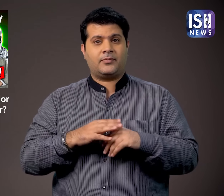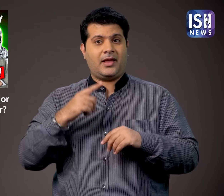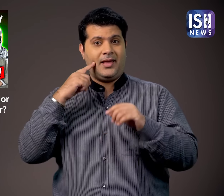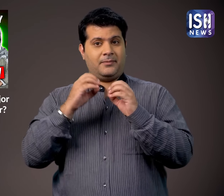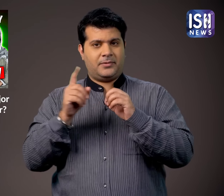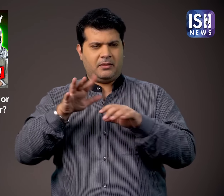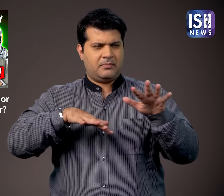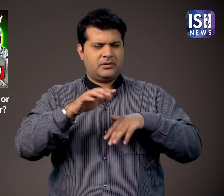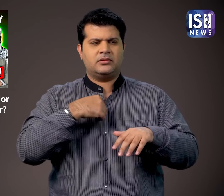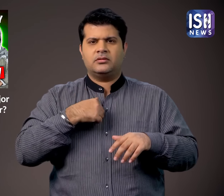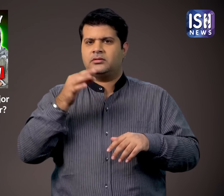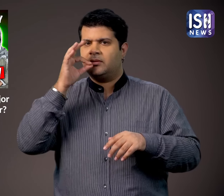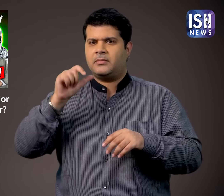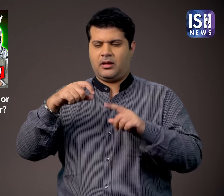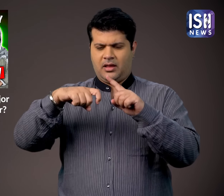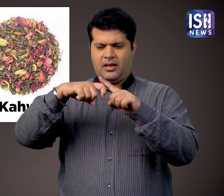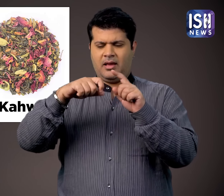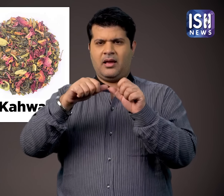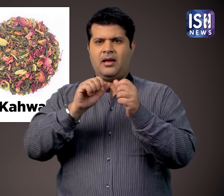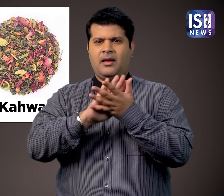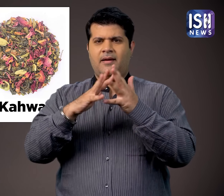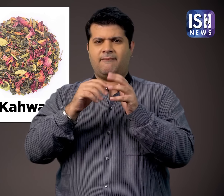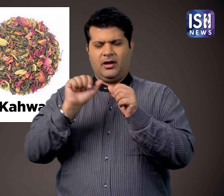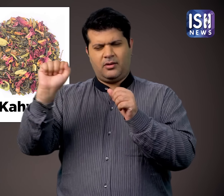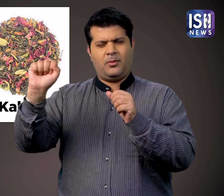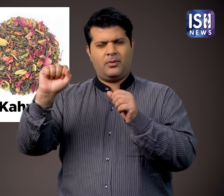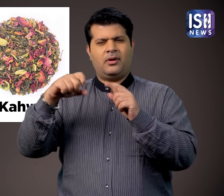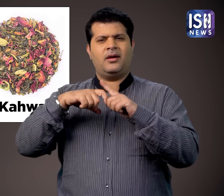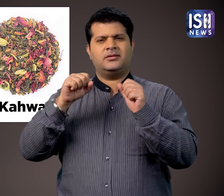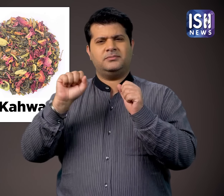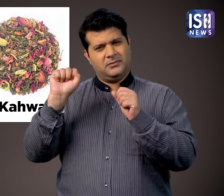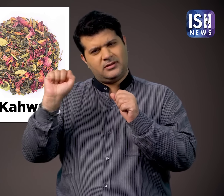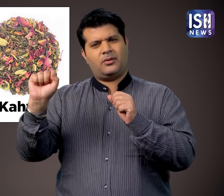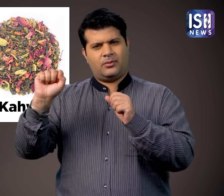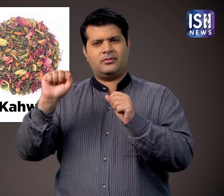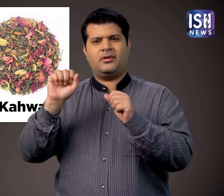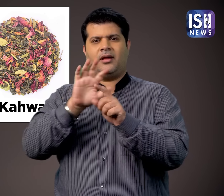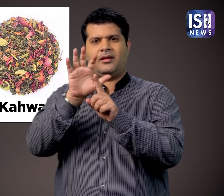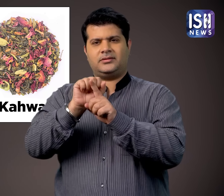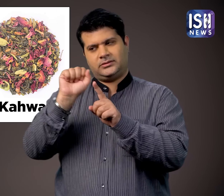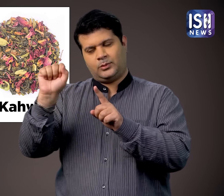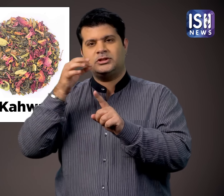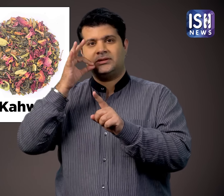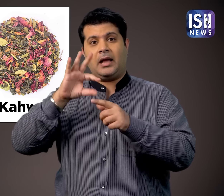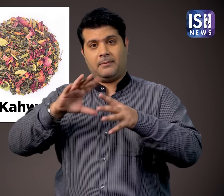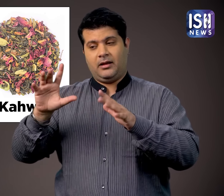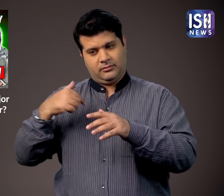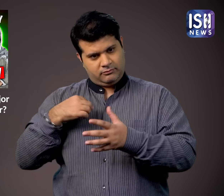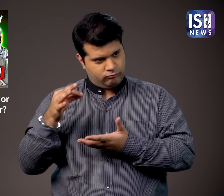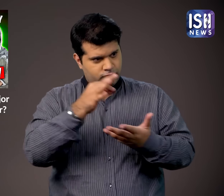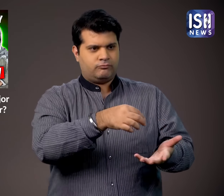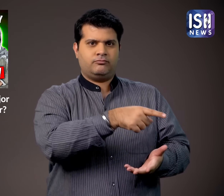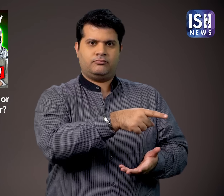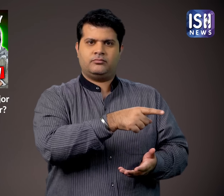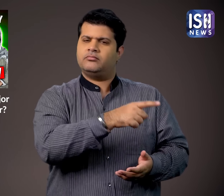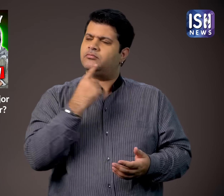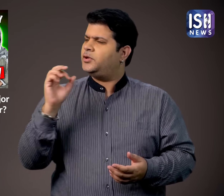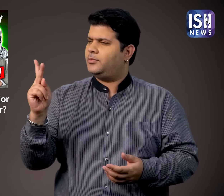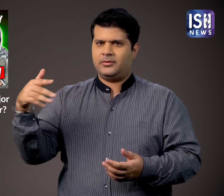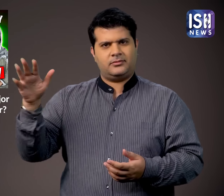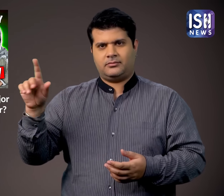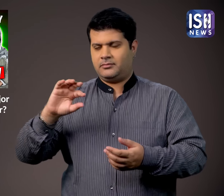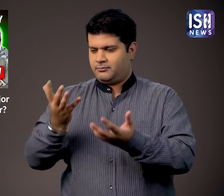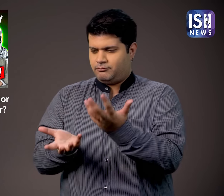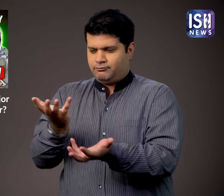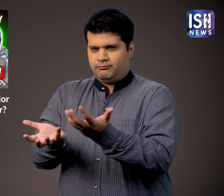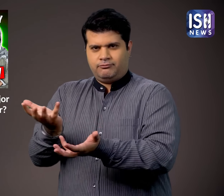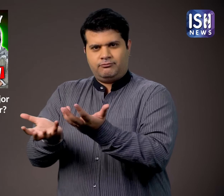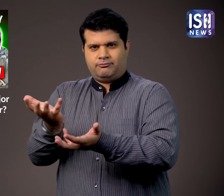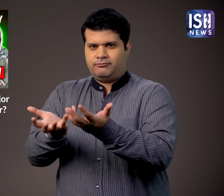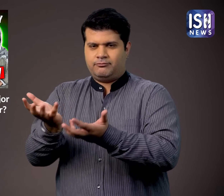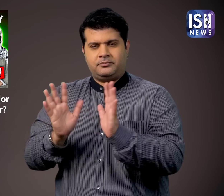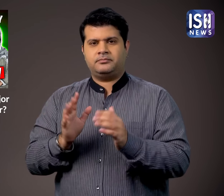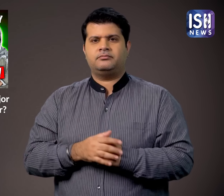while Iftikhar was preparing Kahwa, the traditional Kashmiri tea for all three of them.